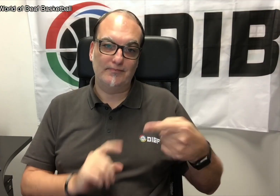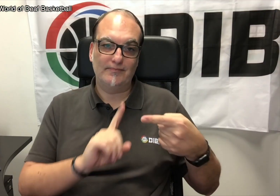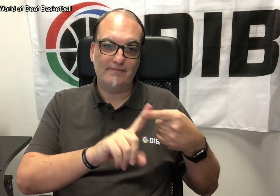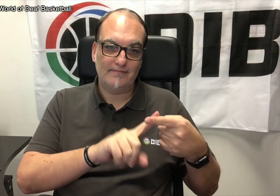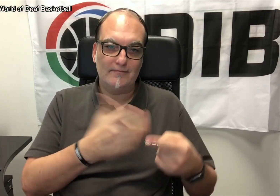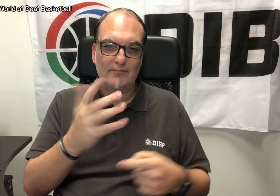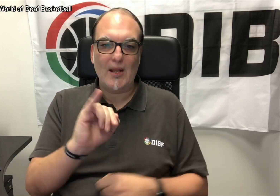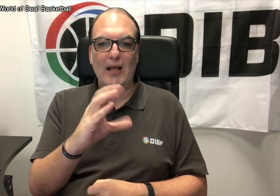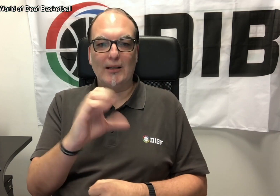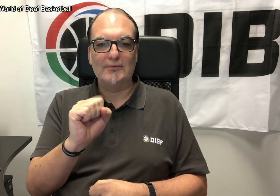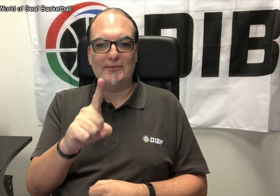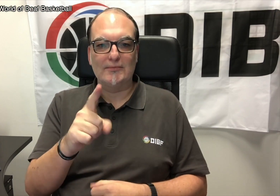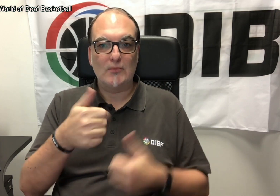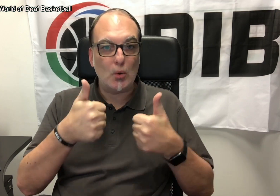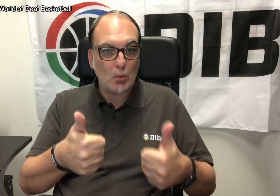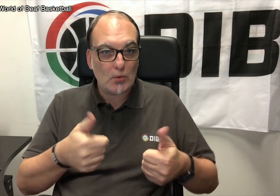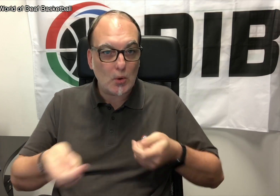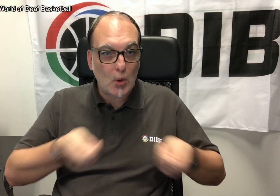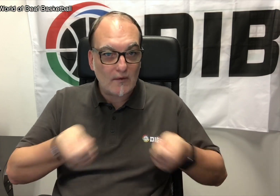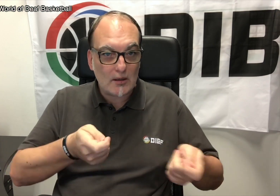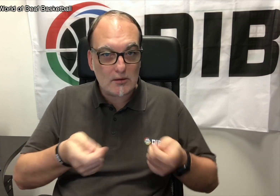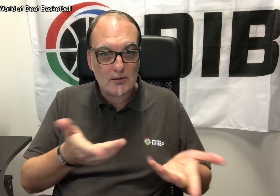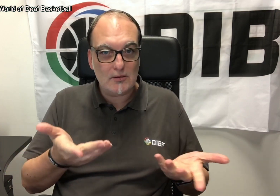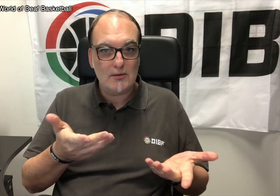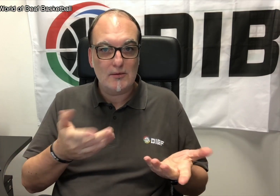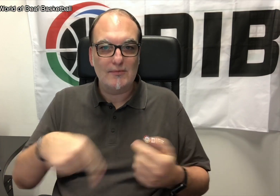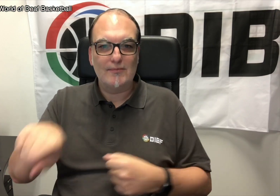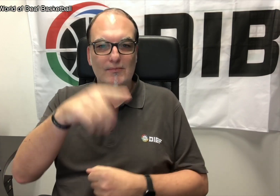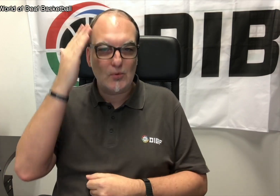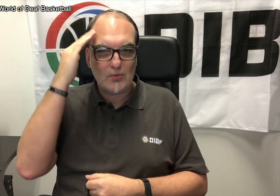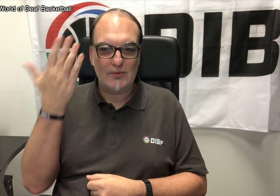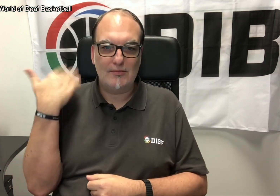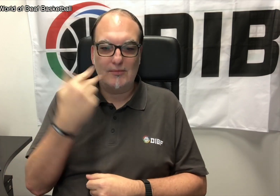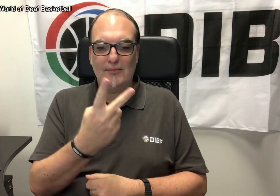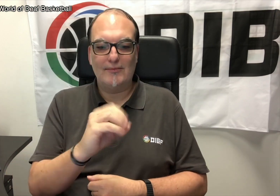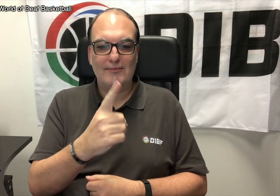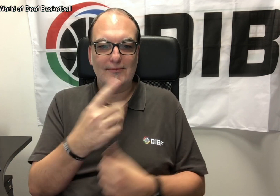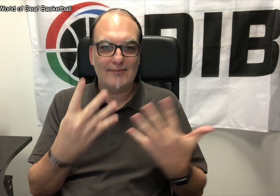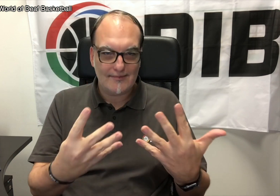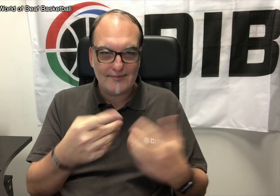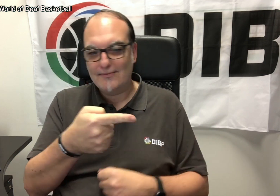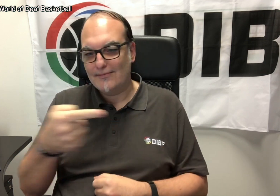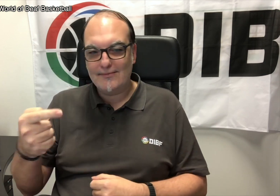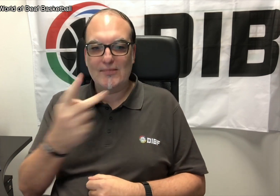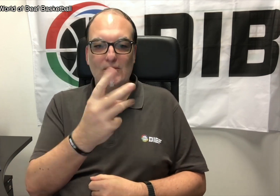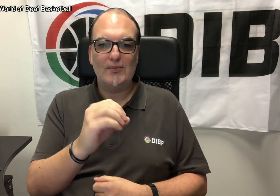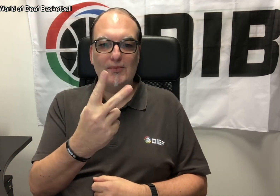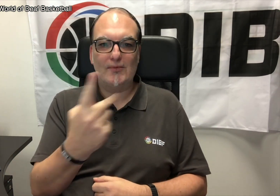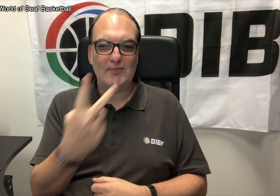ICSD - good governance as you know from 2019 to 2021,